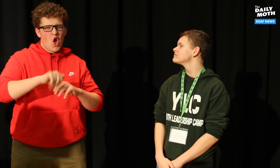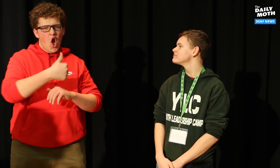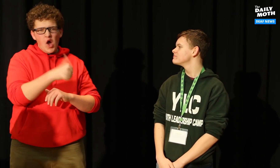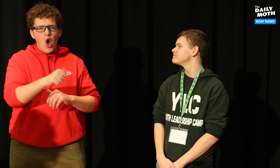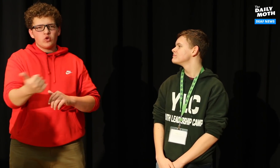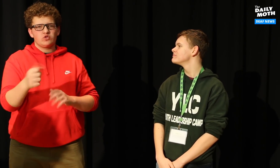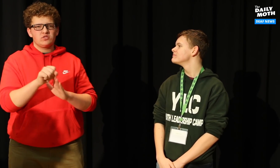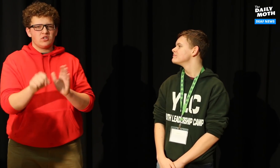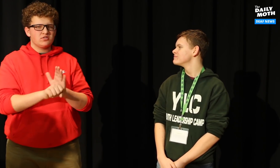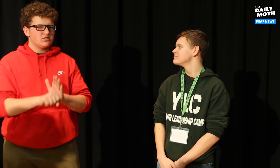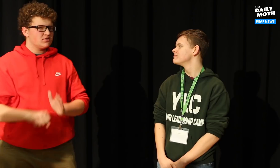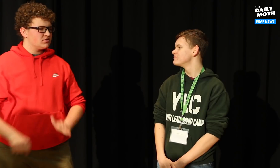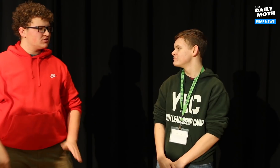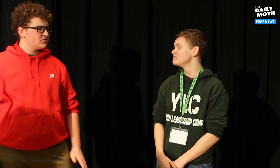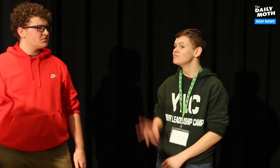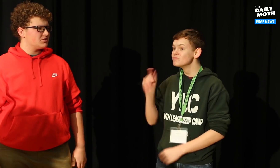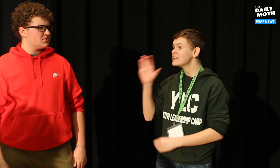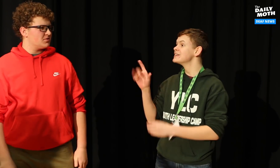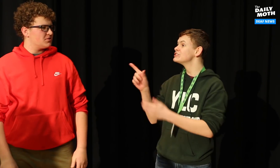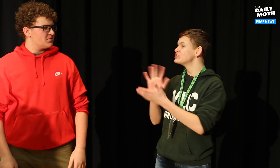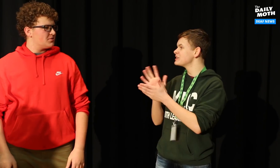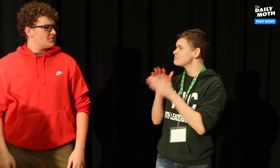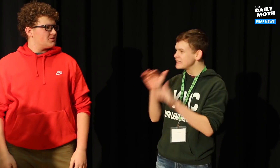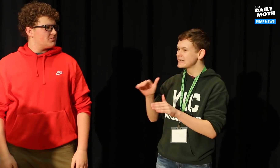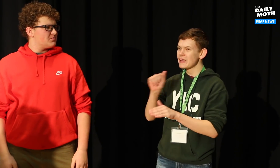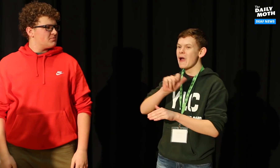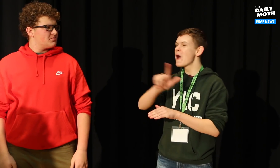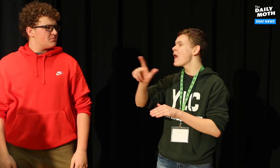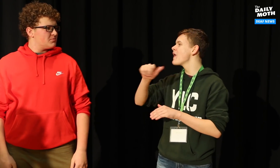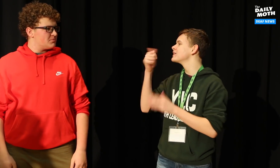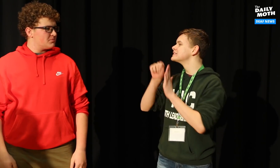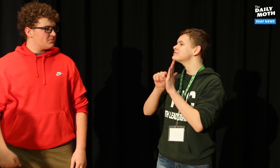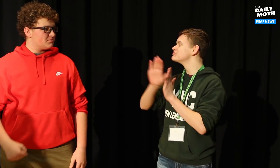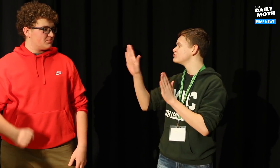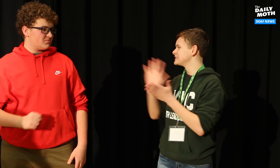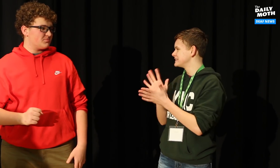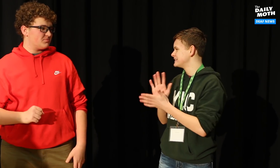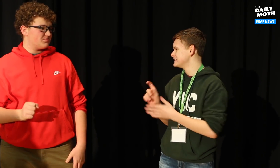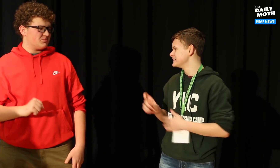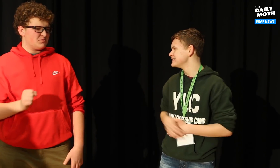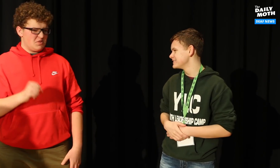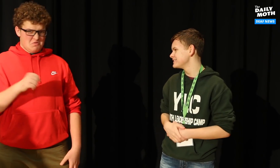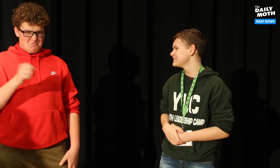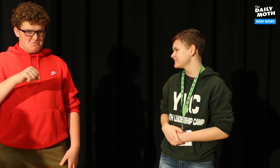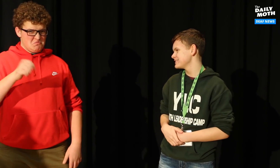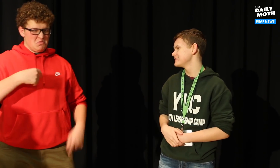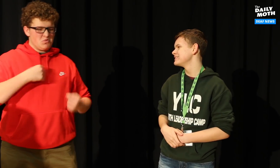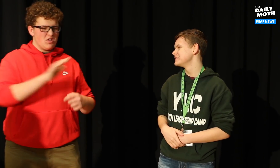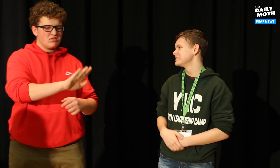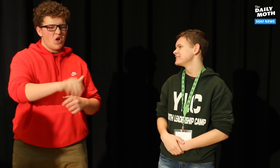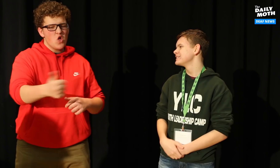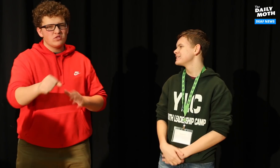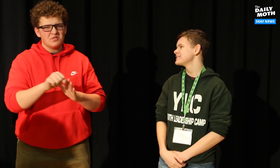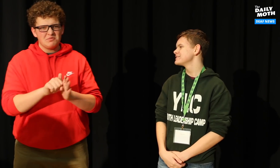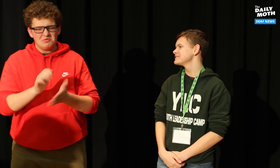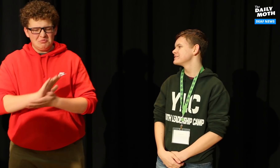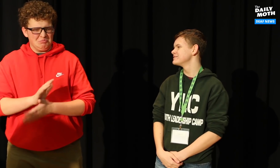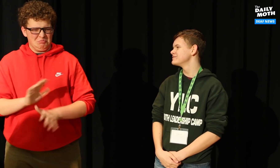and it’s better than what you’ll find in any other states! So, the cheese in Wisconsin beats all the other cheeses made from other states? Oh yes! I’ve tried the cheese in other states and